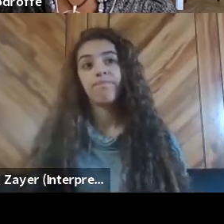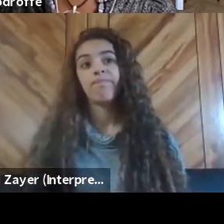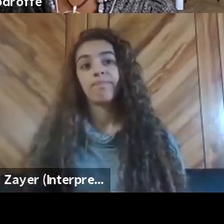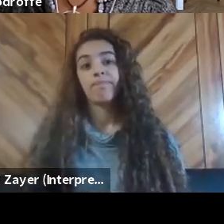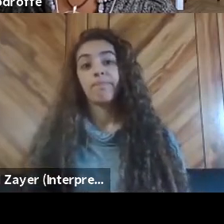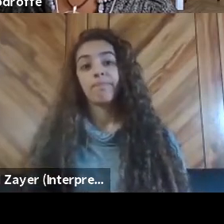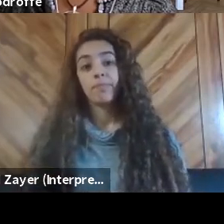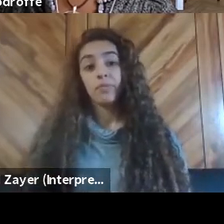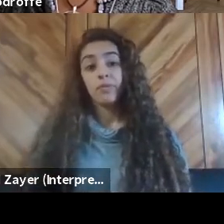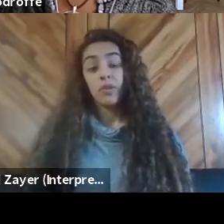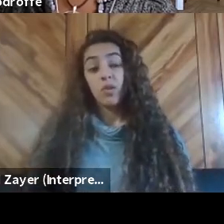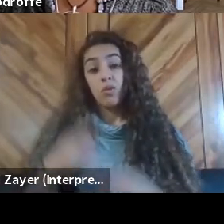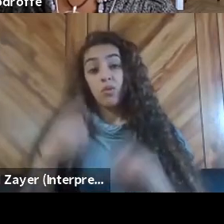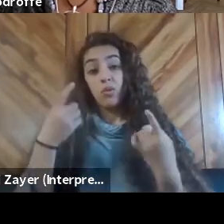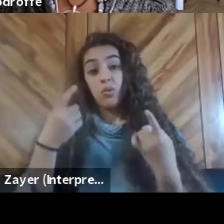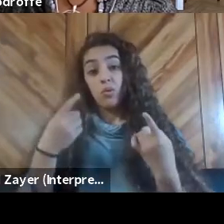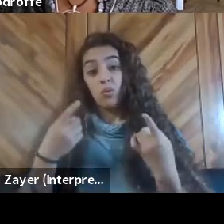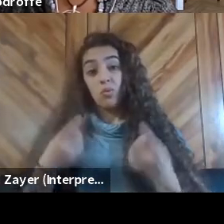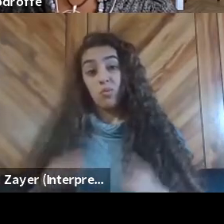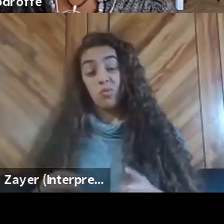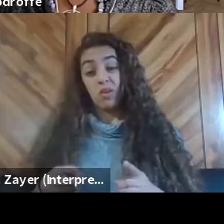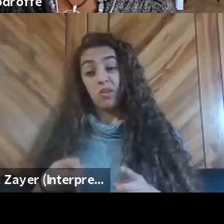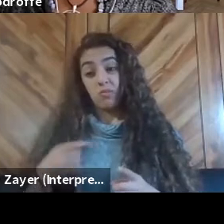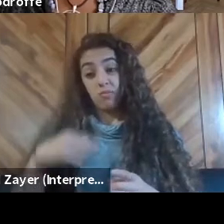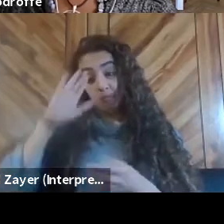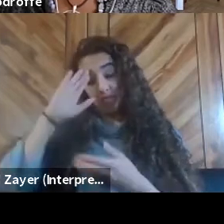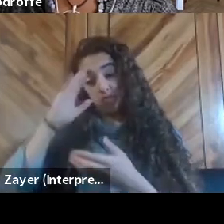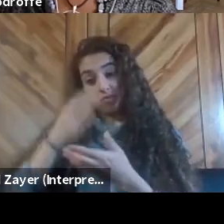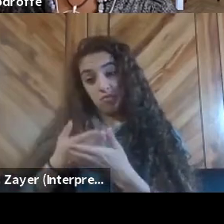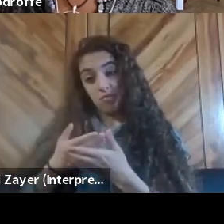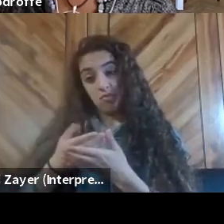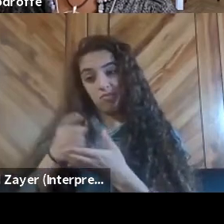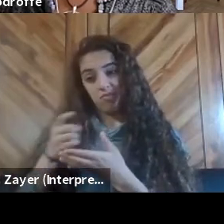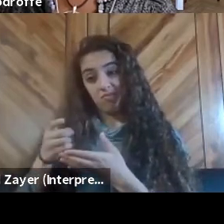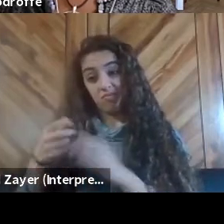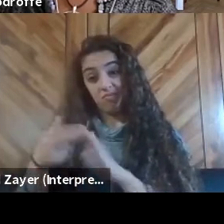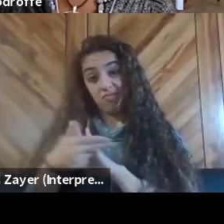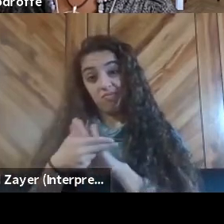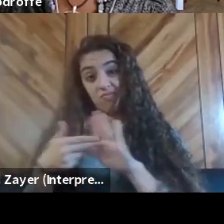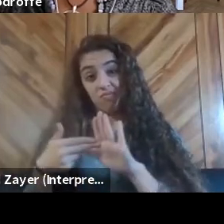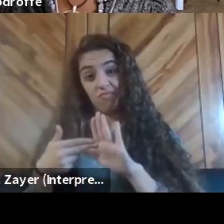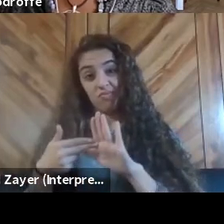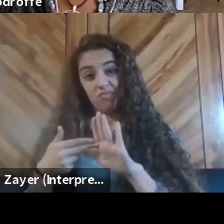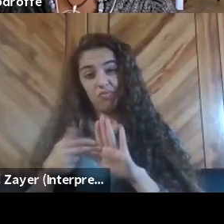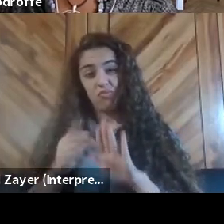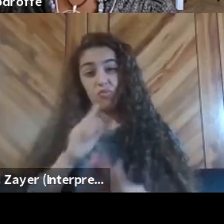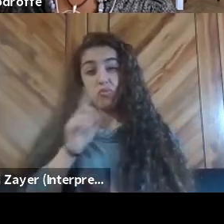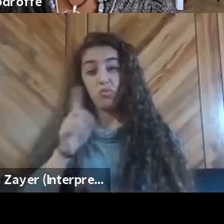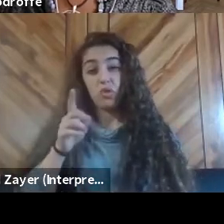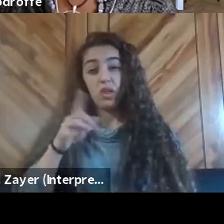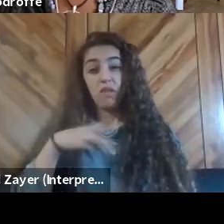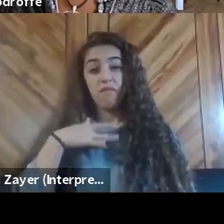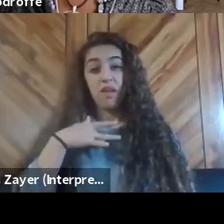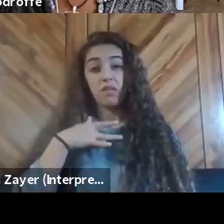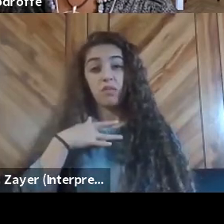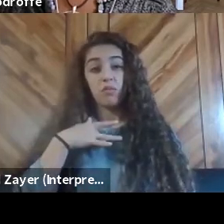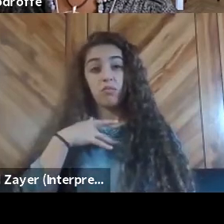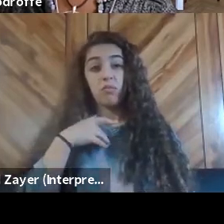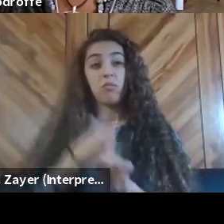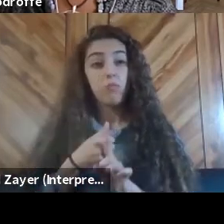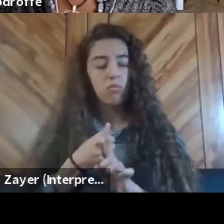was diagnosed, kind of like a gut punch. To me. And I was in